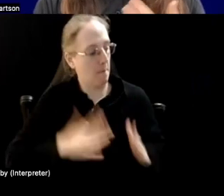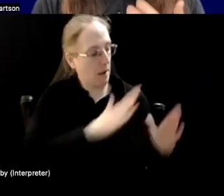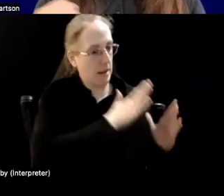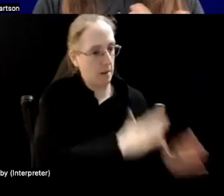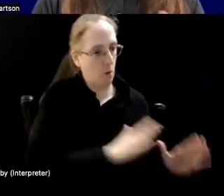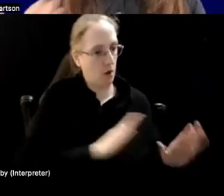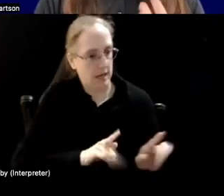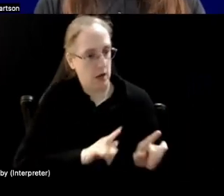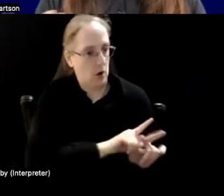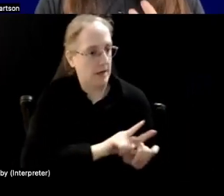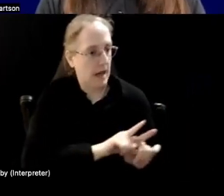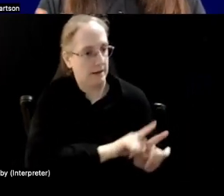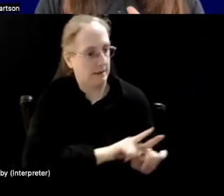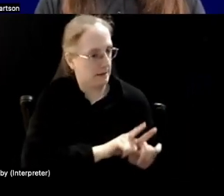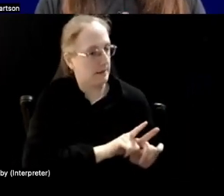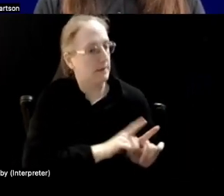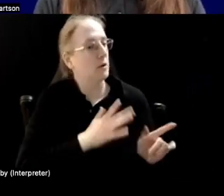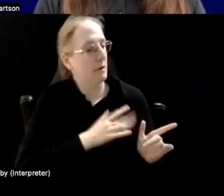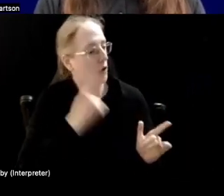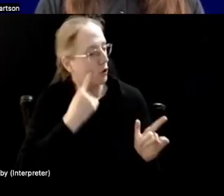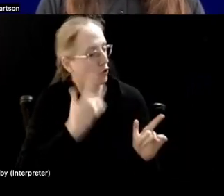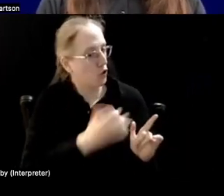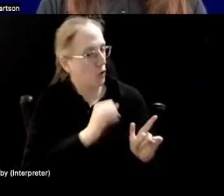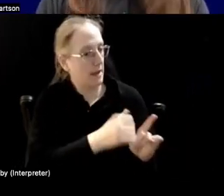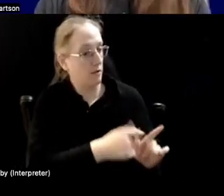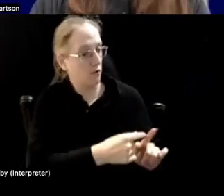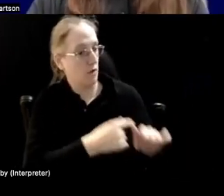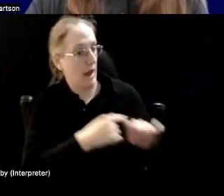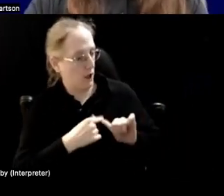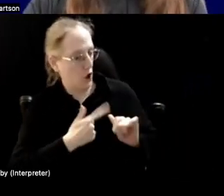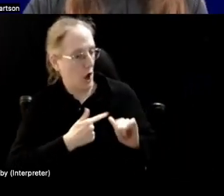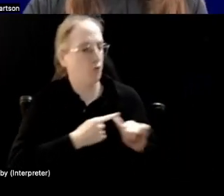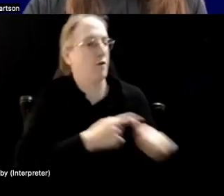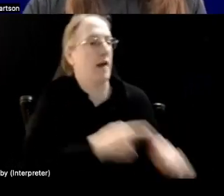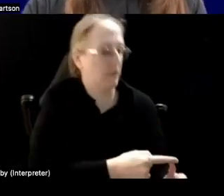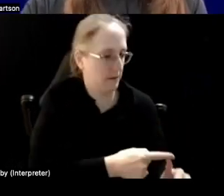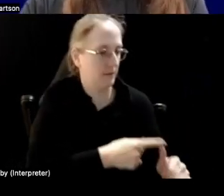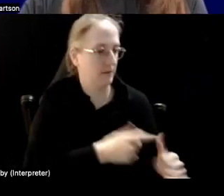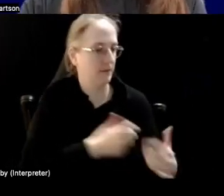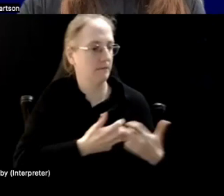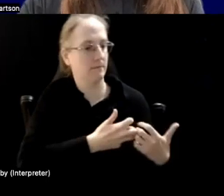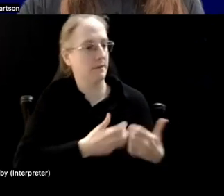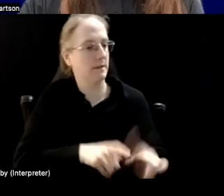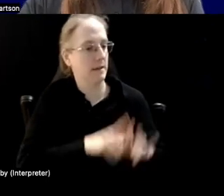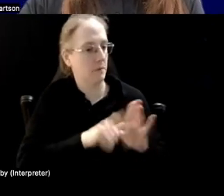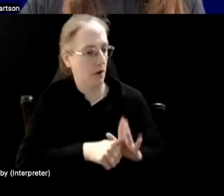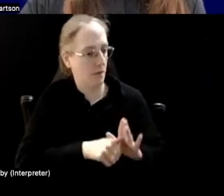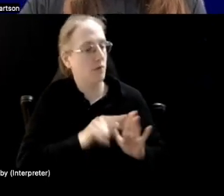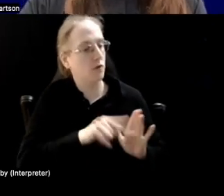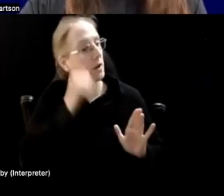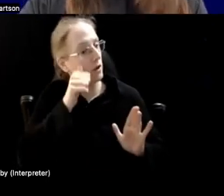I could reflect back his reaction and emotions, so he knew that they were being attuned to.